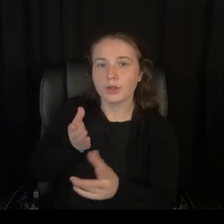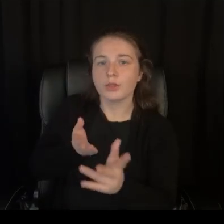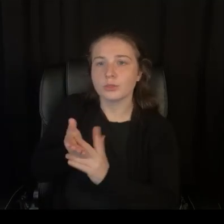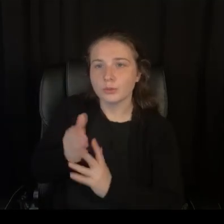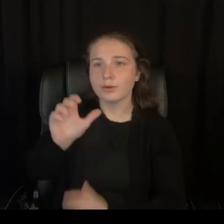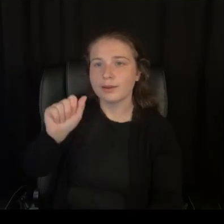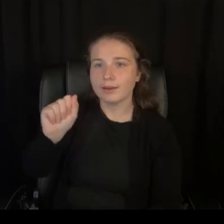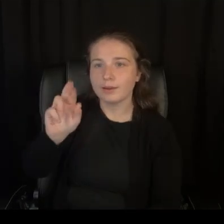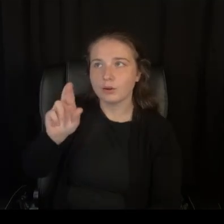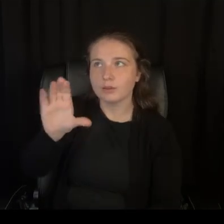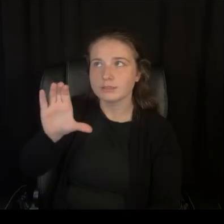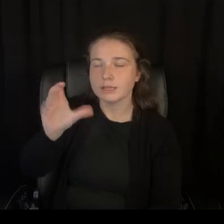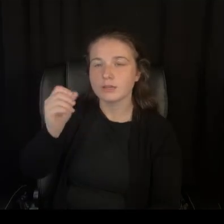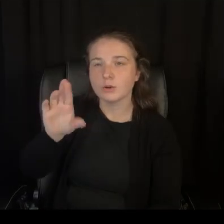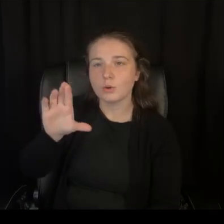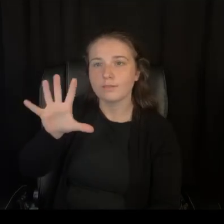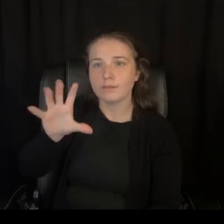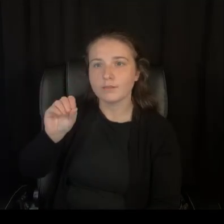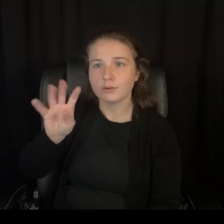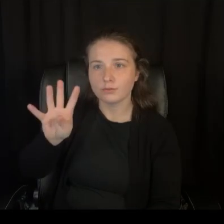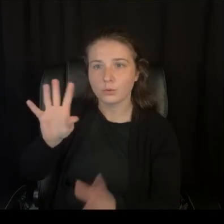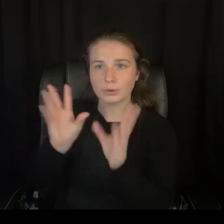appropriately through an ARC or 504 meeting.